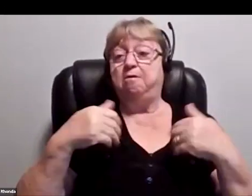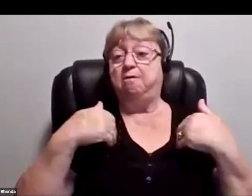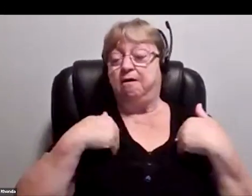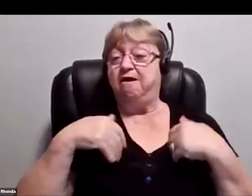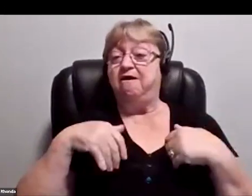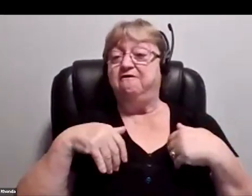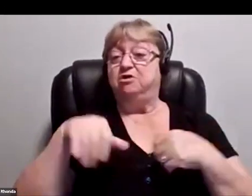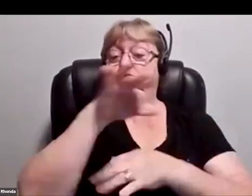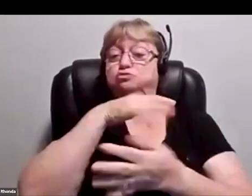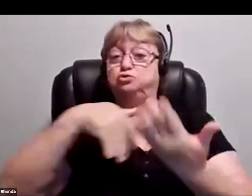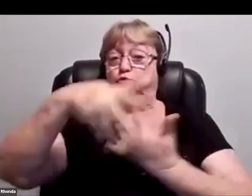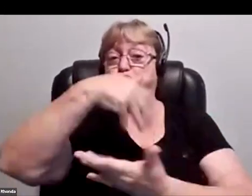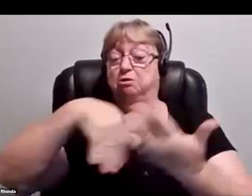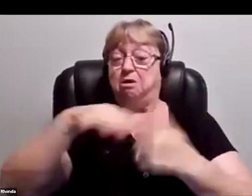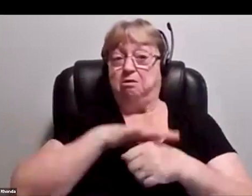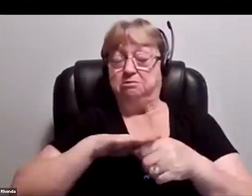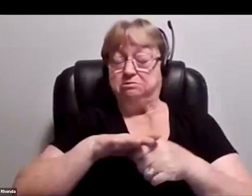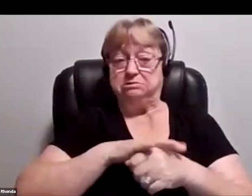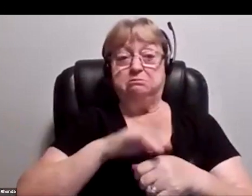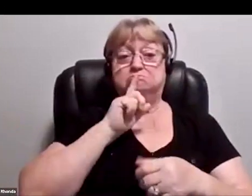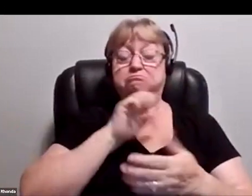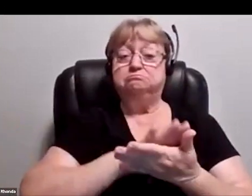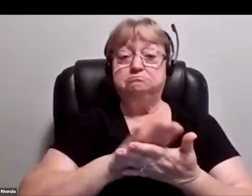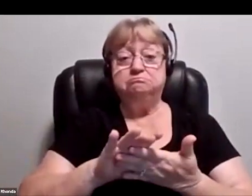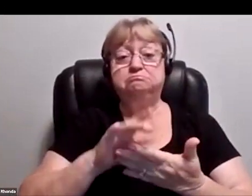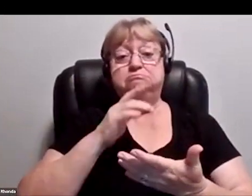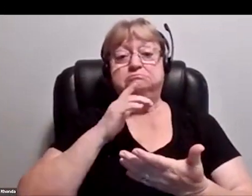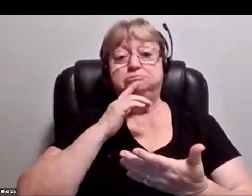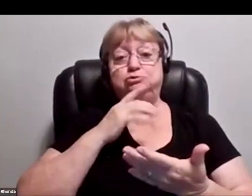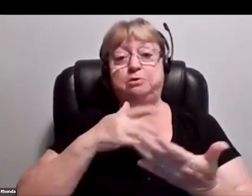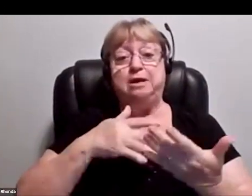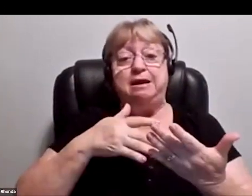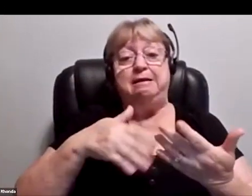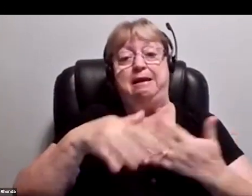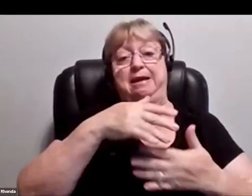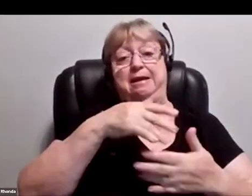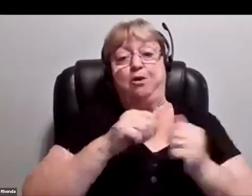and it's very nice to spend time and hang out with people here and even read together.